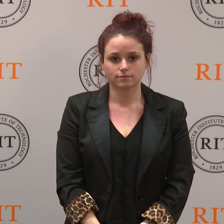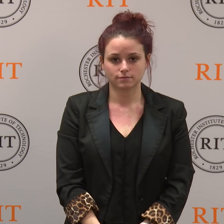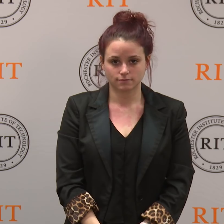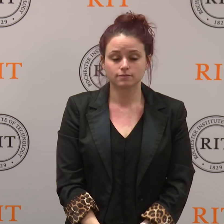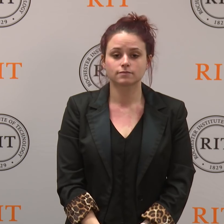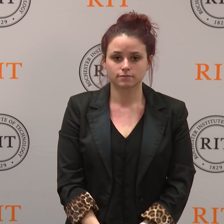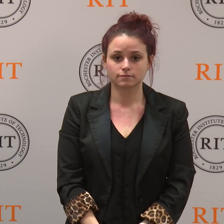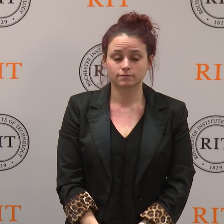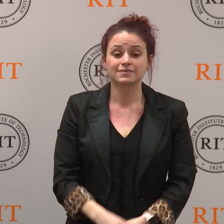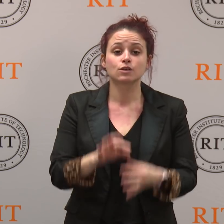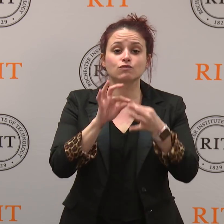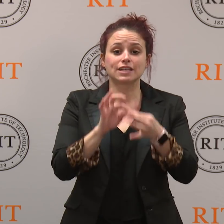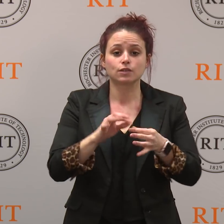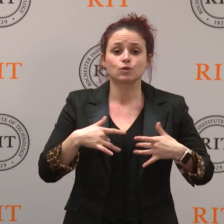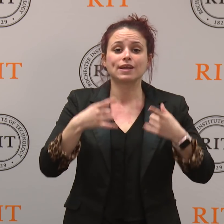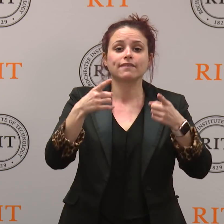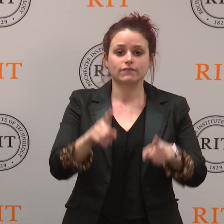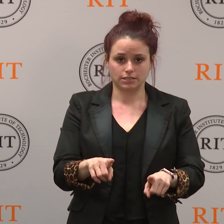On events: